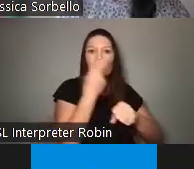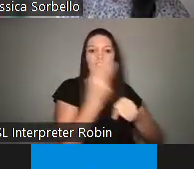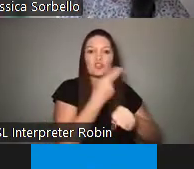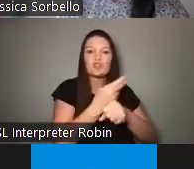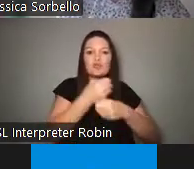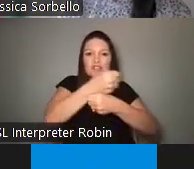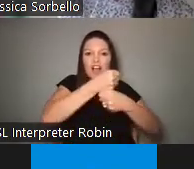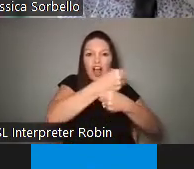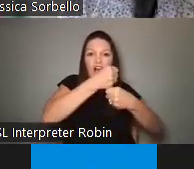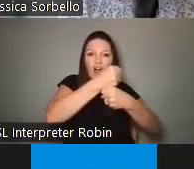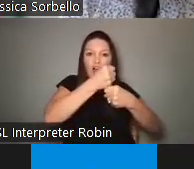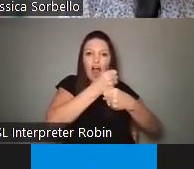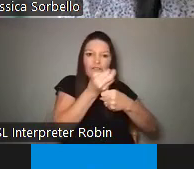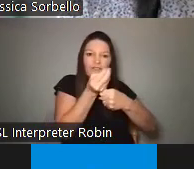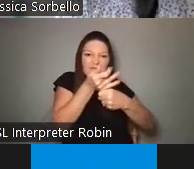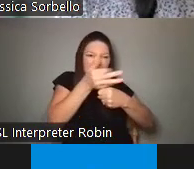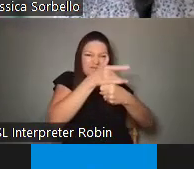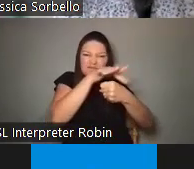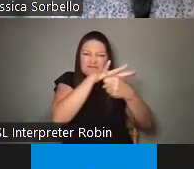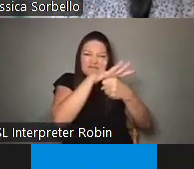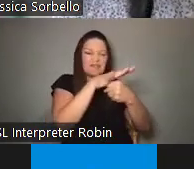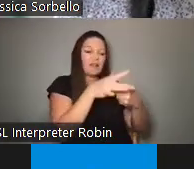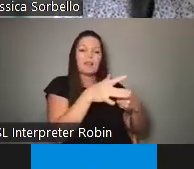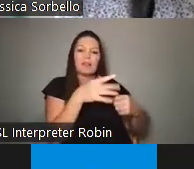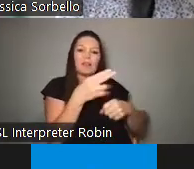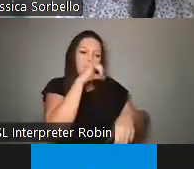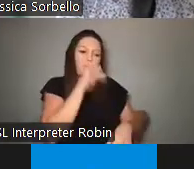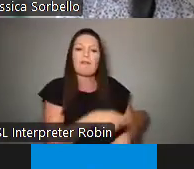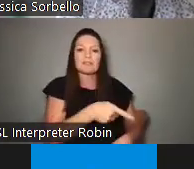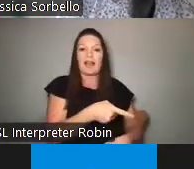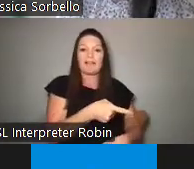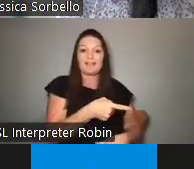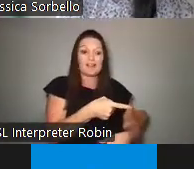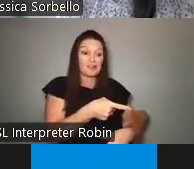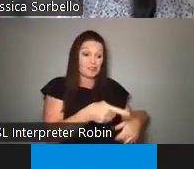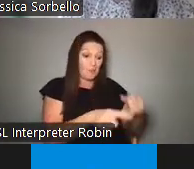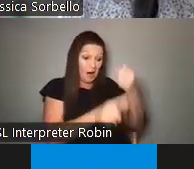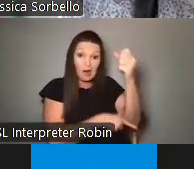was not an option because, again that risk of, you know,